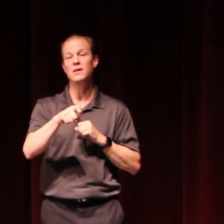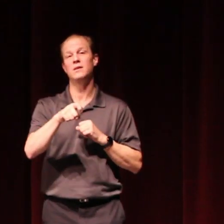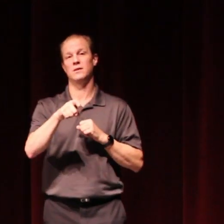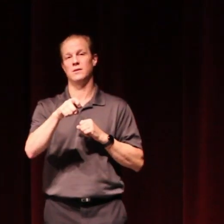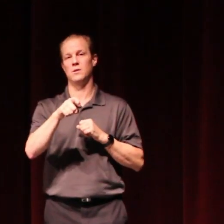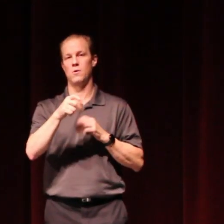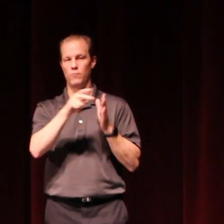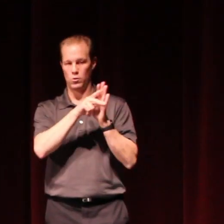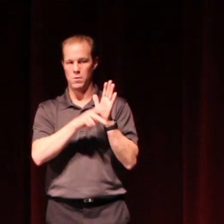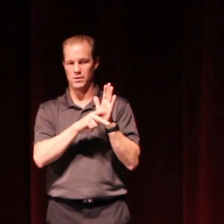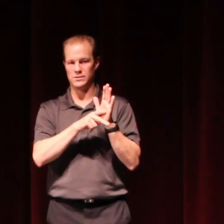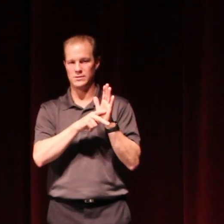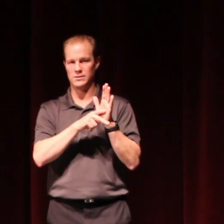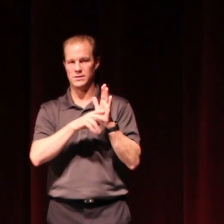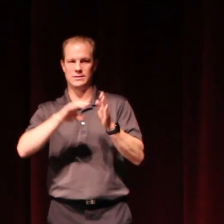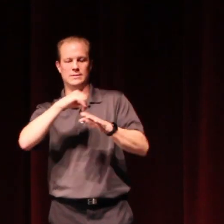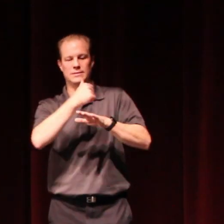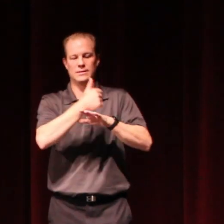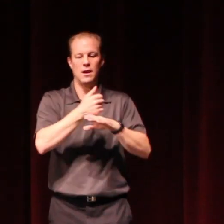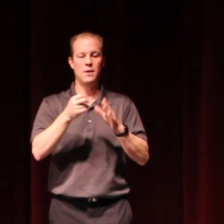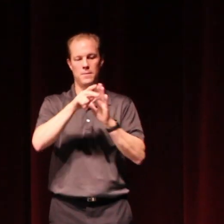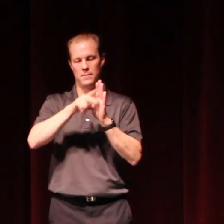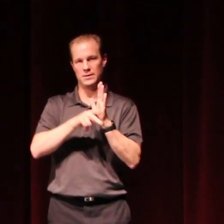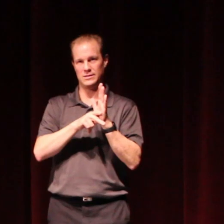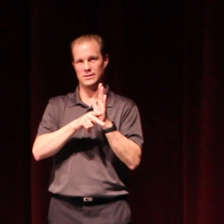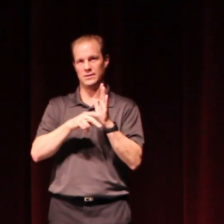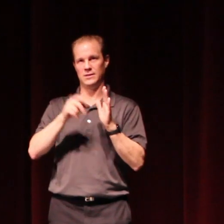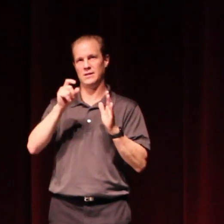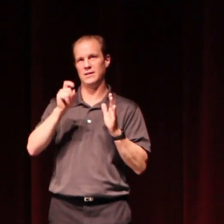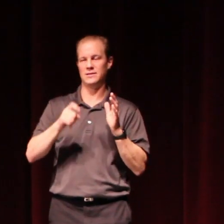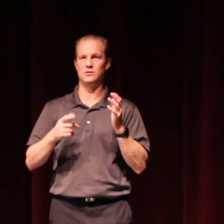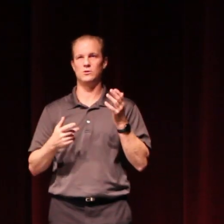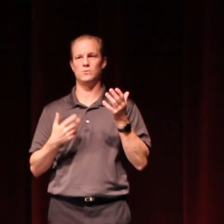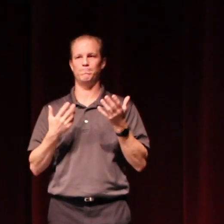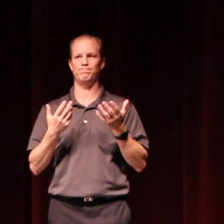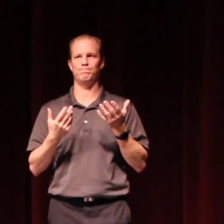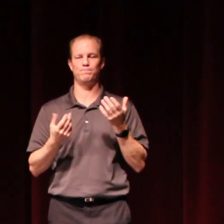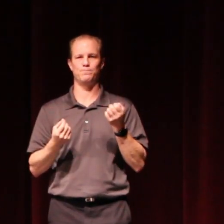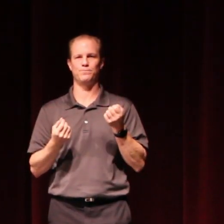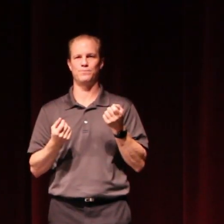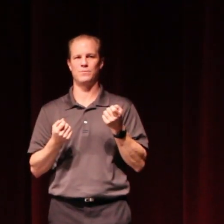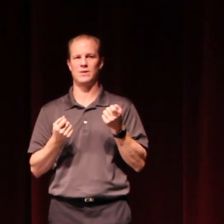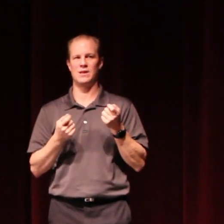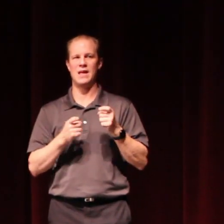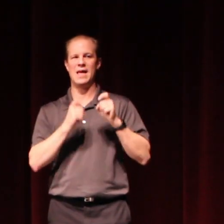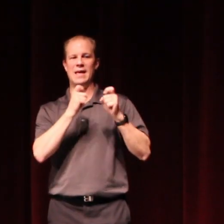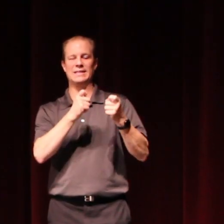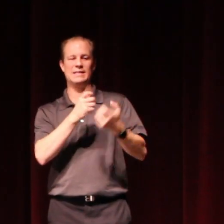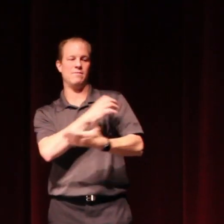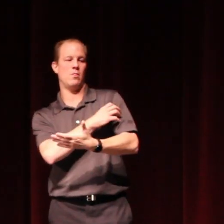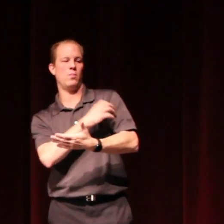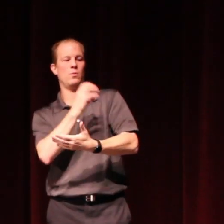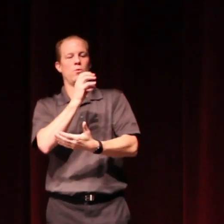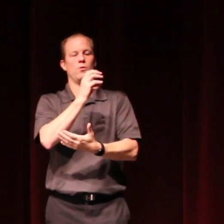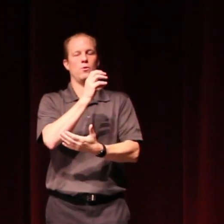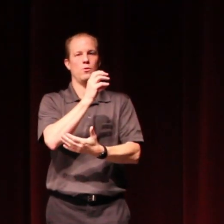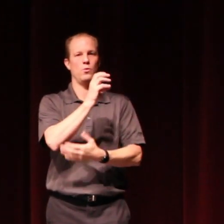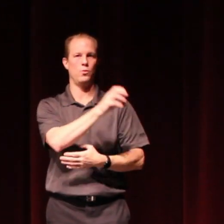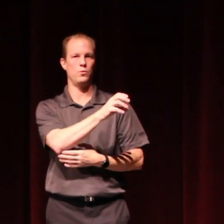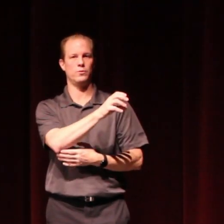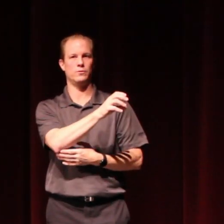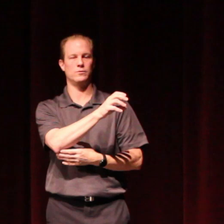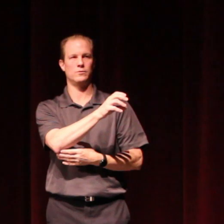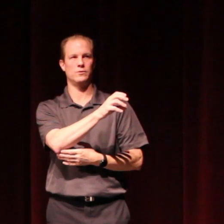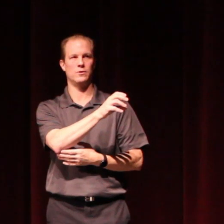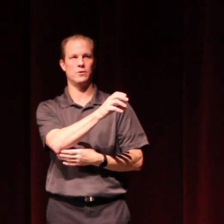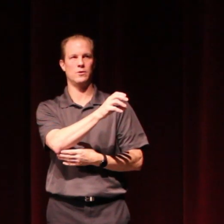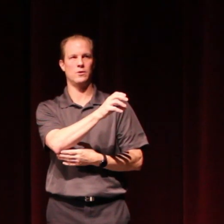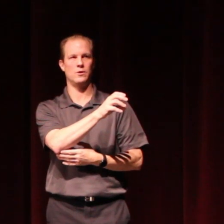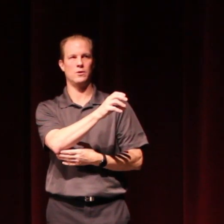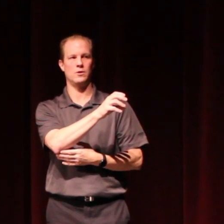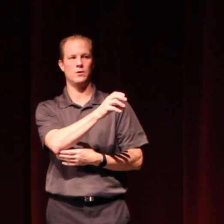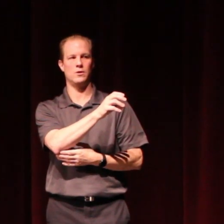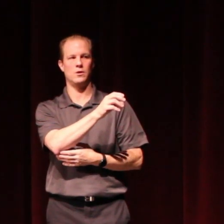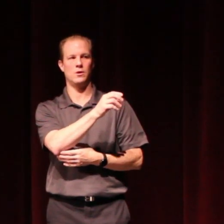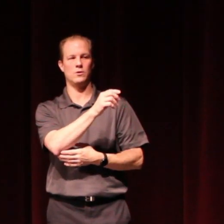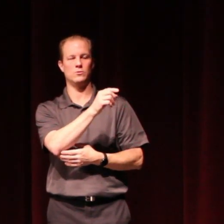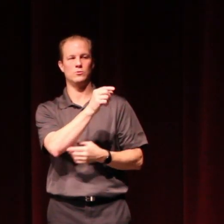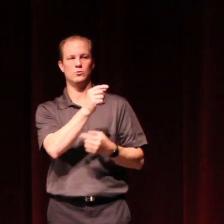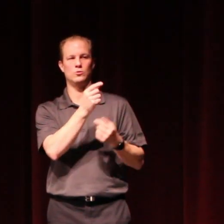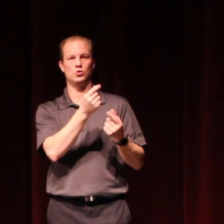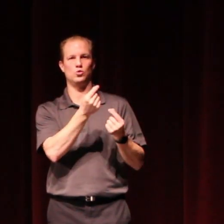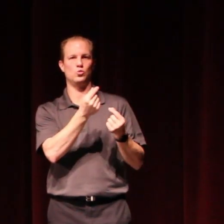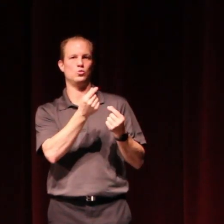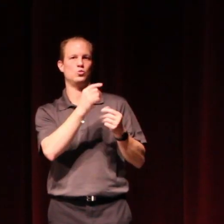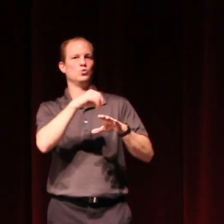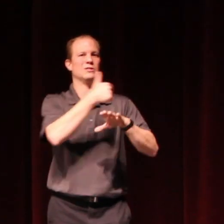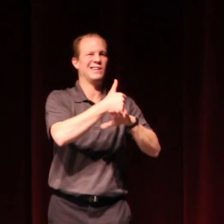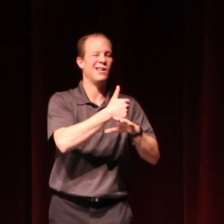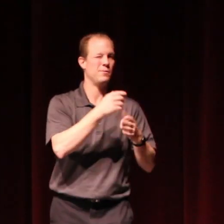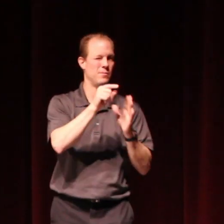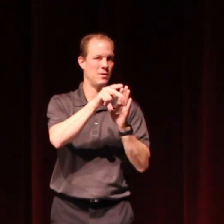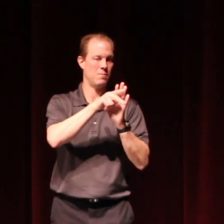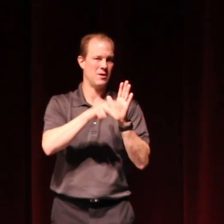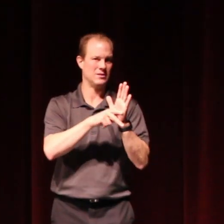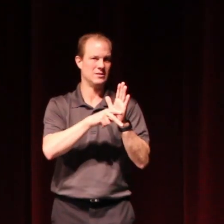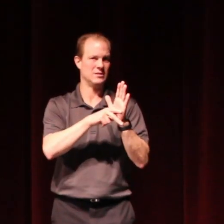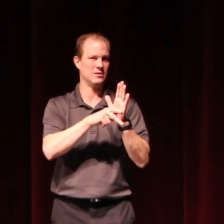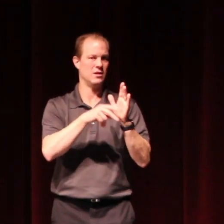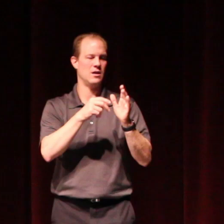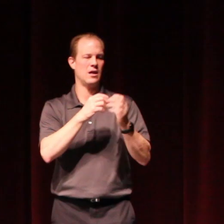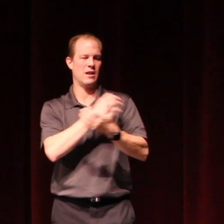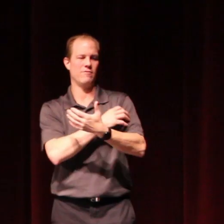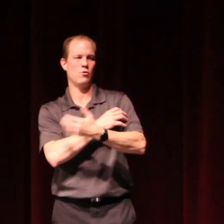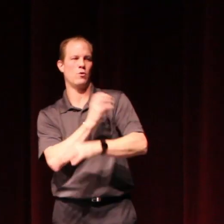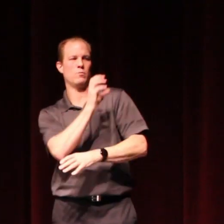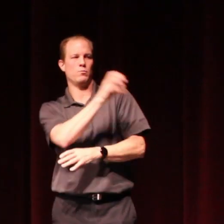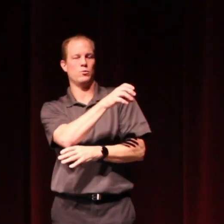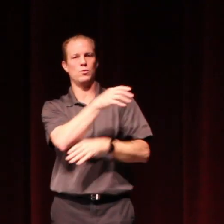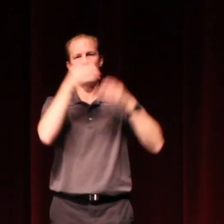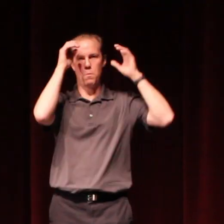to give the authority over to exercise that policy to the president of the university. It needs to